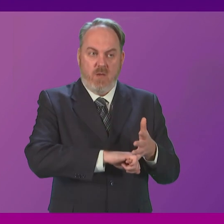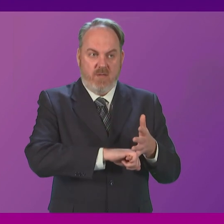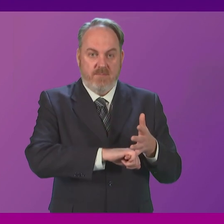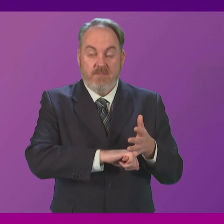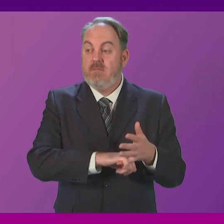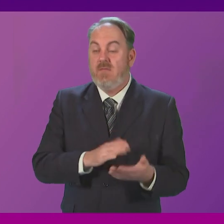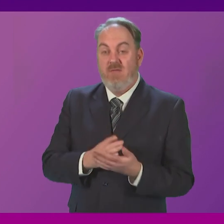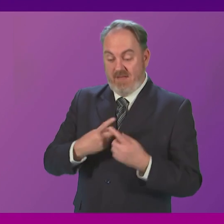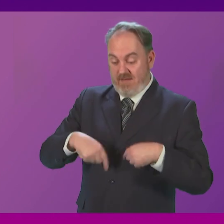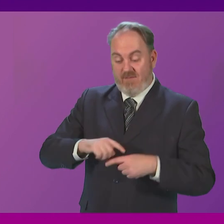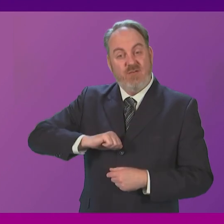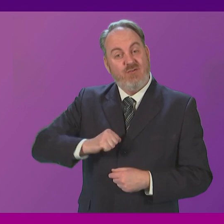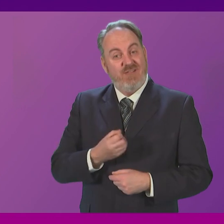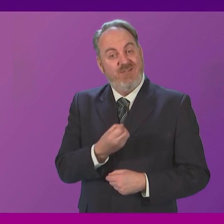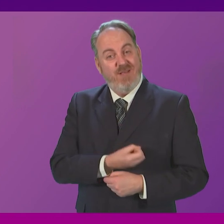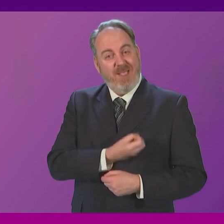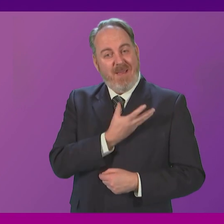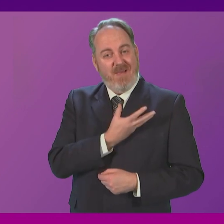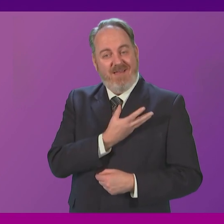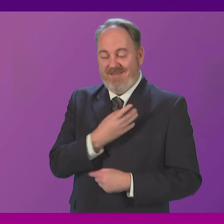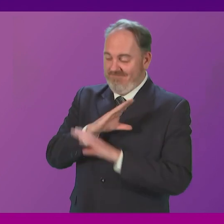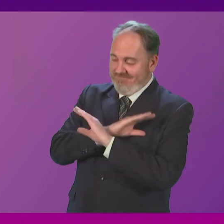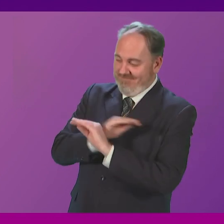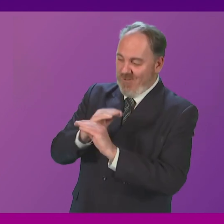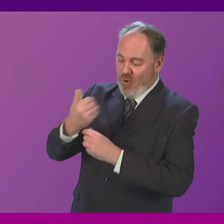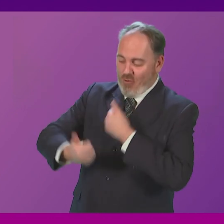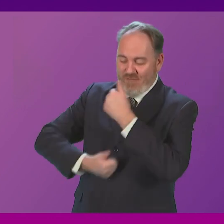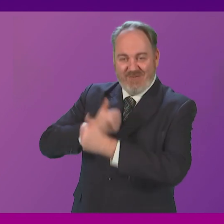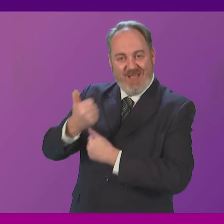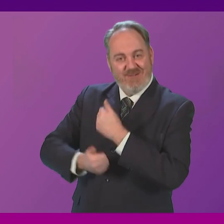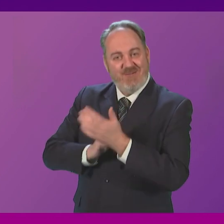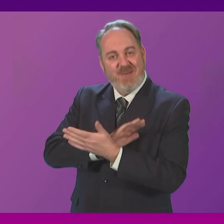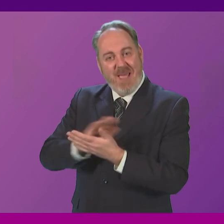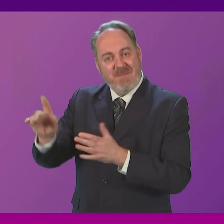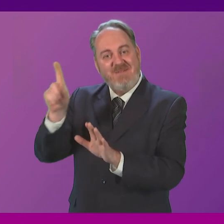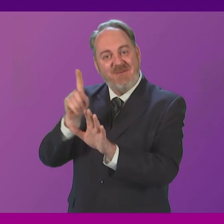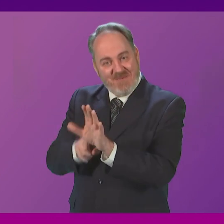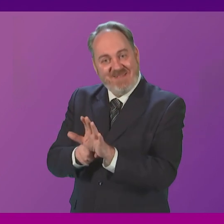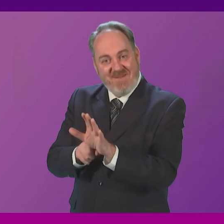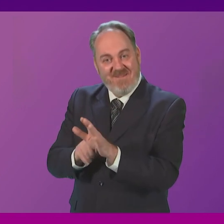On behalf of Scottish Labour, I offer Humza Yousaf my sincerest congratulations on being nominated as our next First Minister.